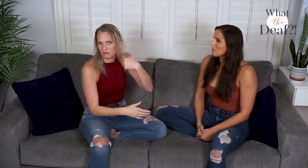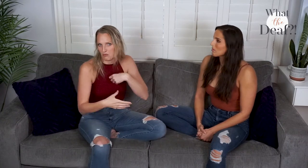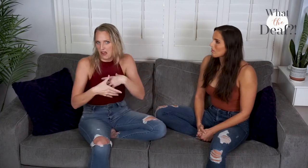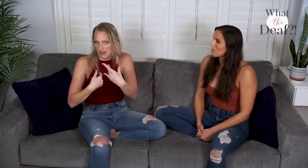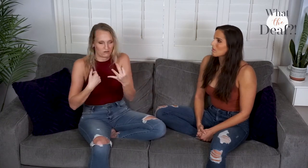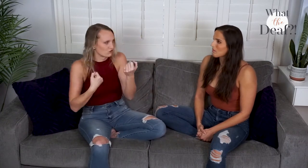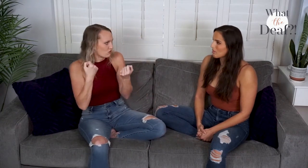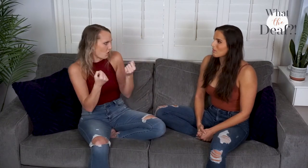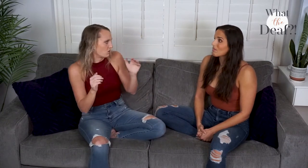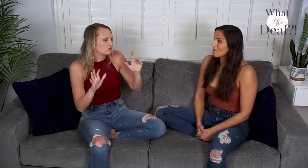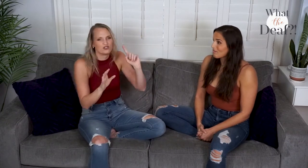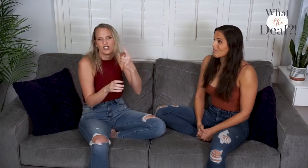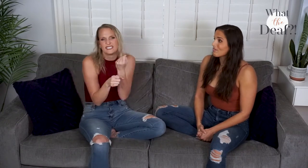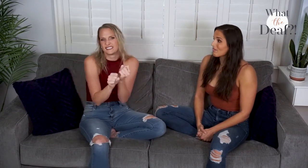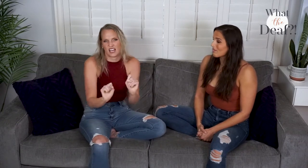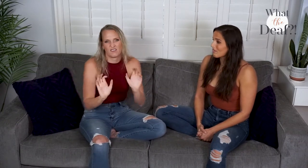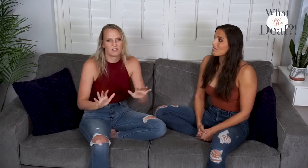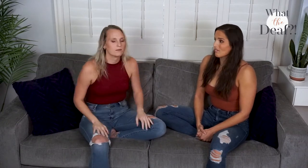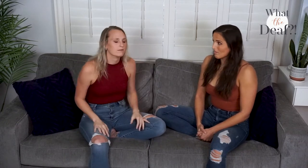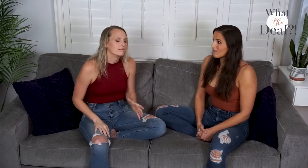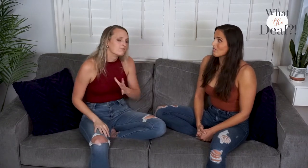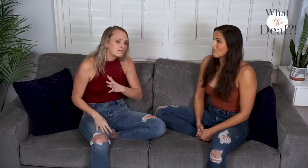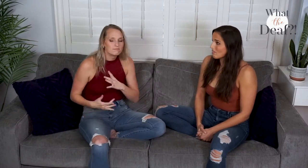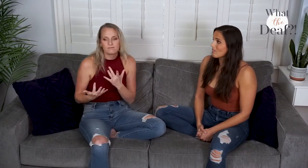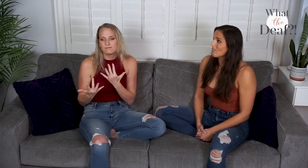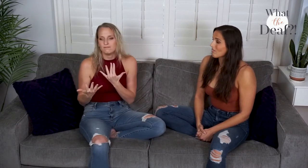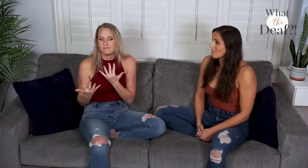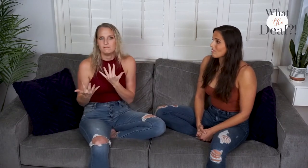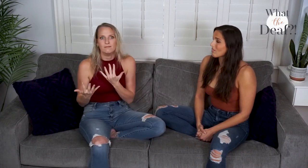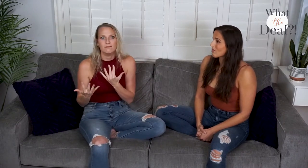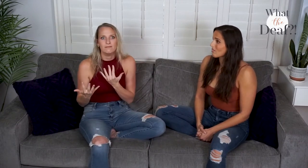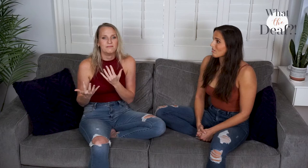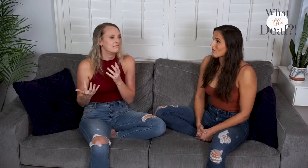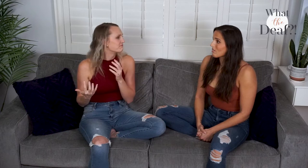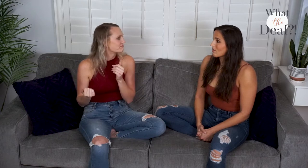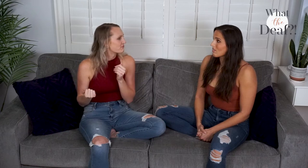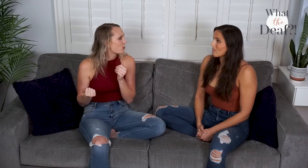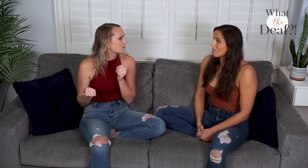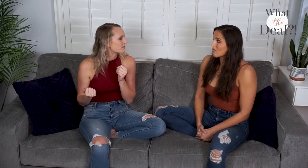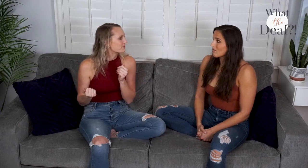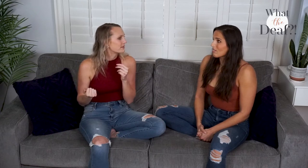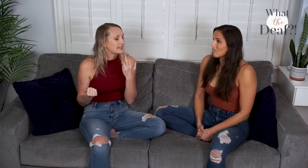we’ll let him go to the bathroom and leave, and we’ll just stay in the car and wait just to be safe.